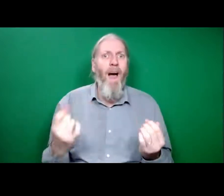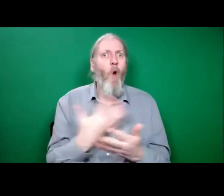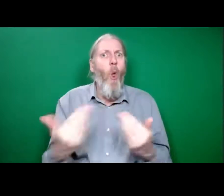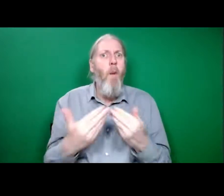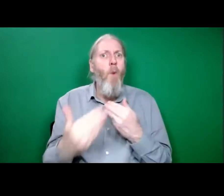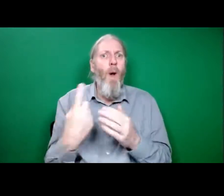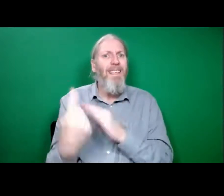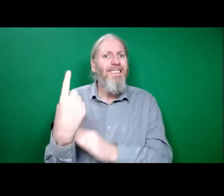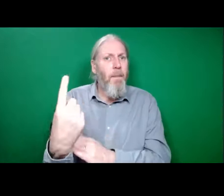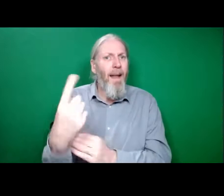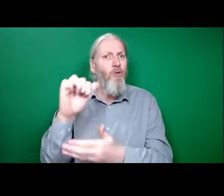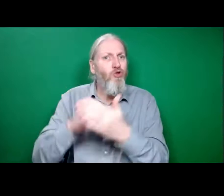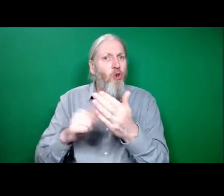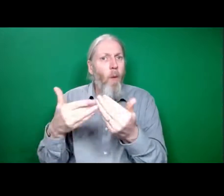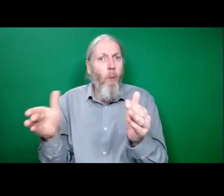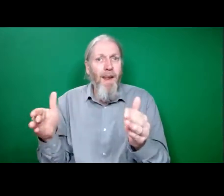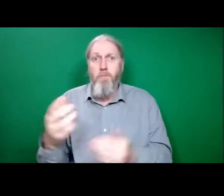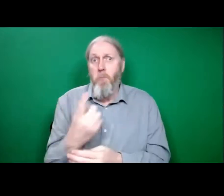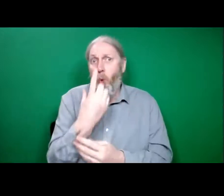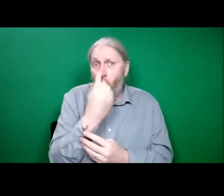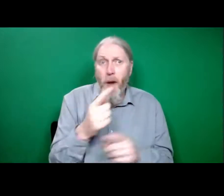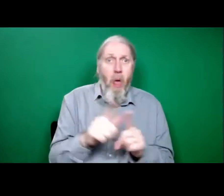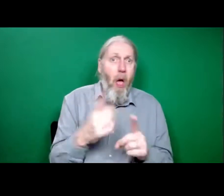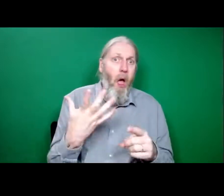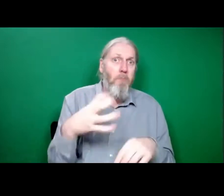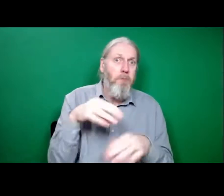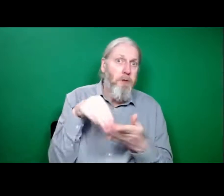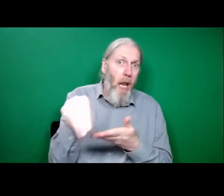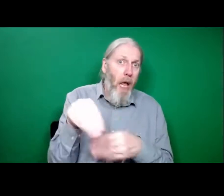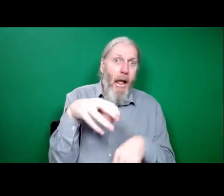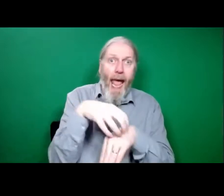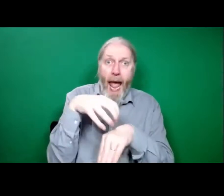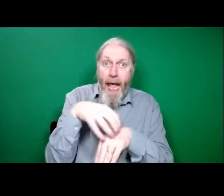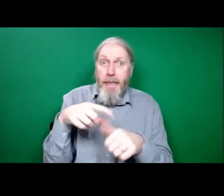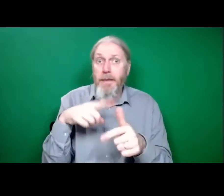That's really important.